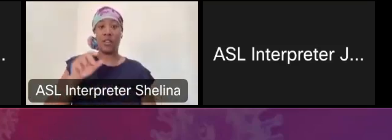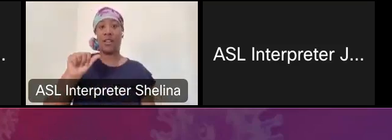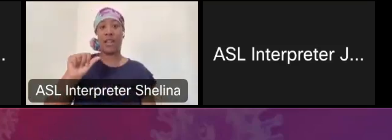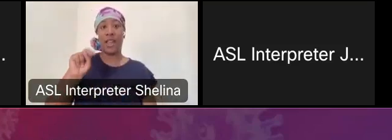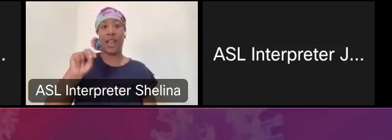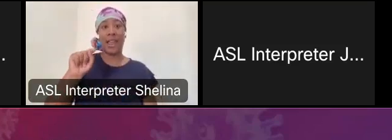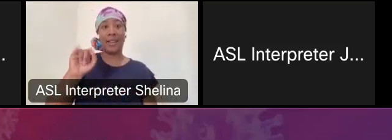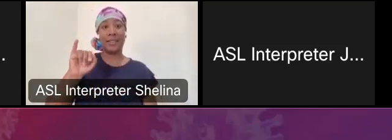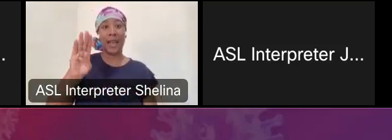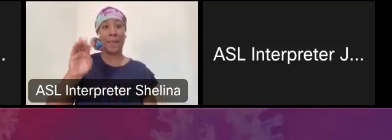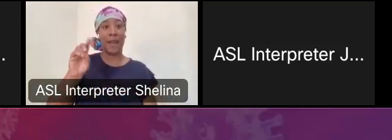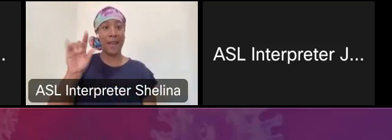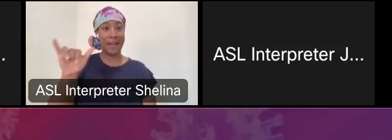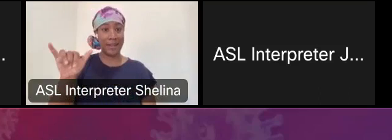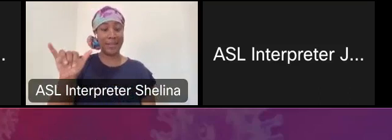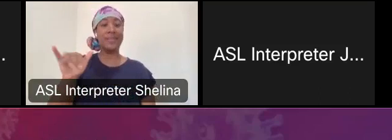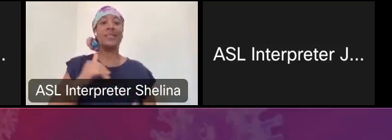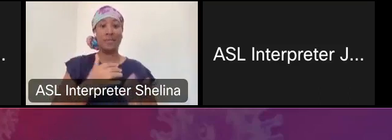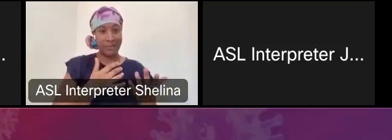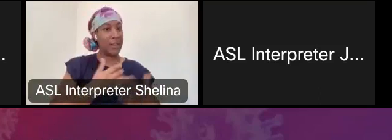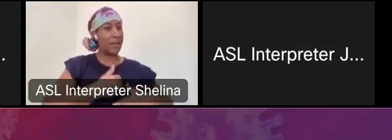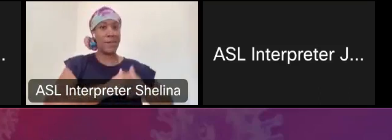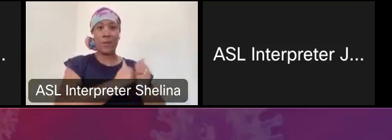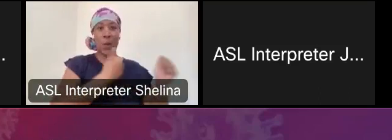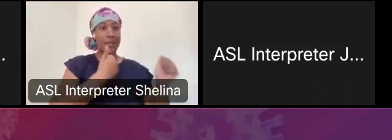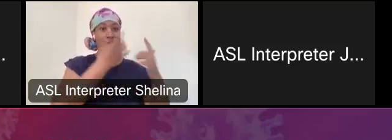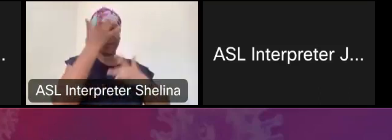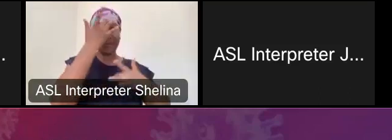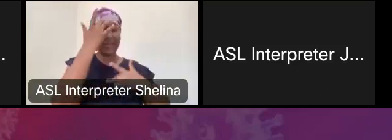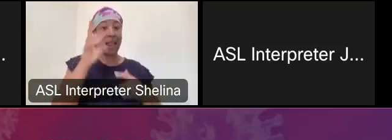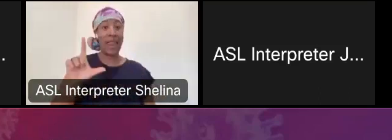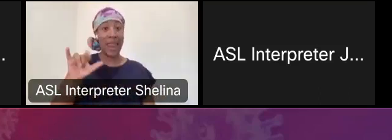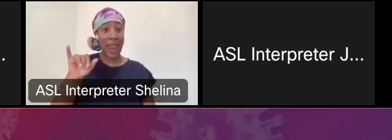Getting the disease, there is no coat live covered 19 virus.